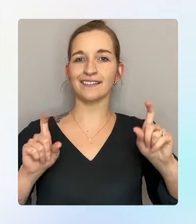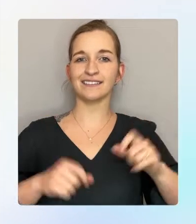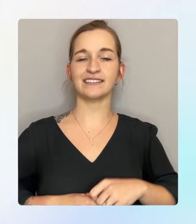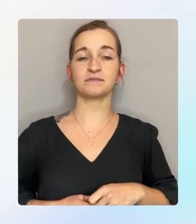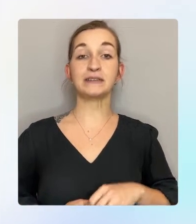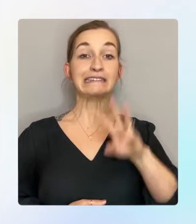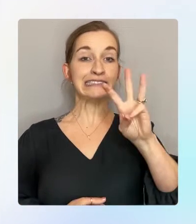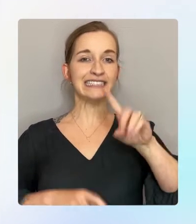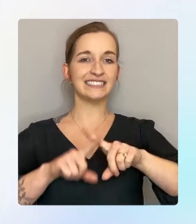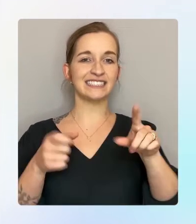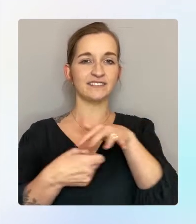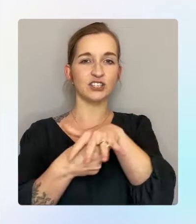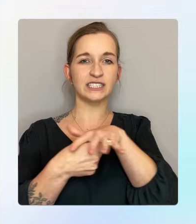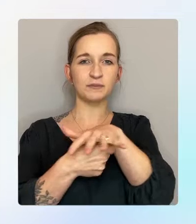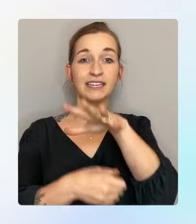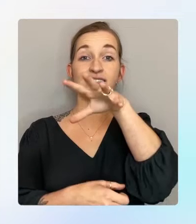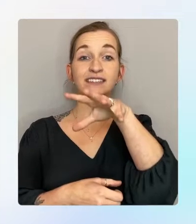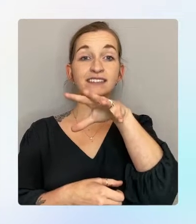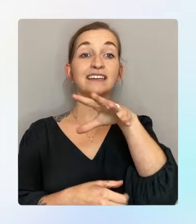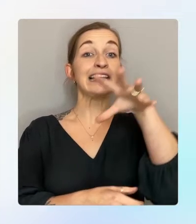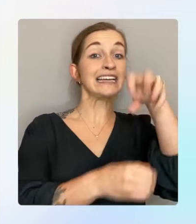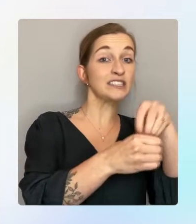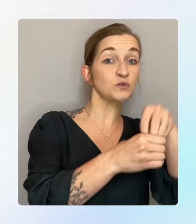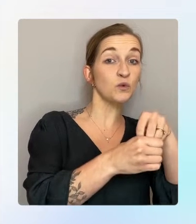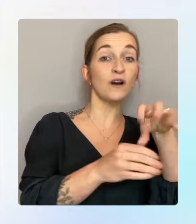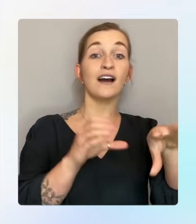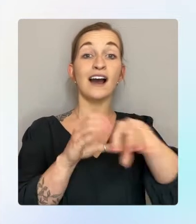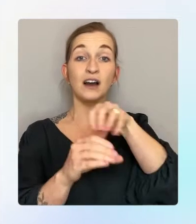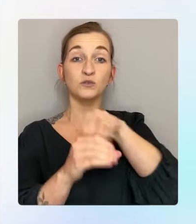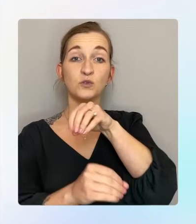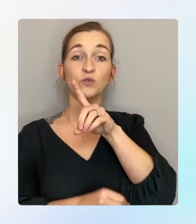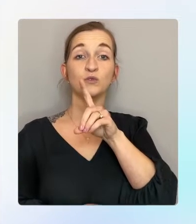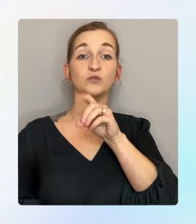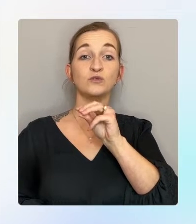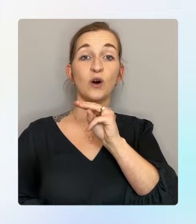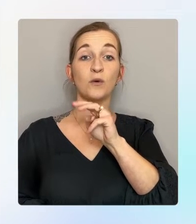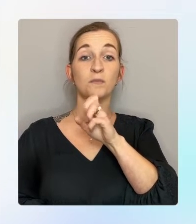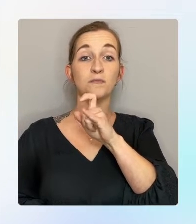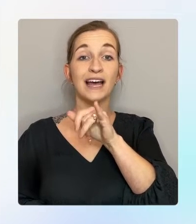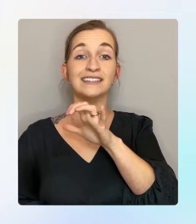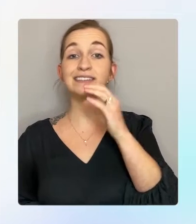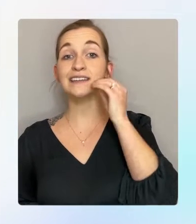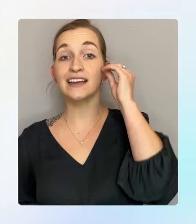including indoor, outdoor, domestic, and art exhibition spaces.